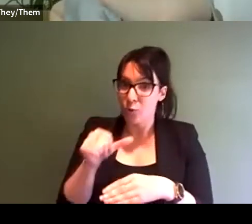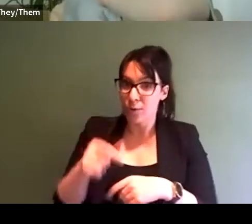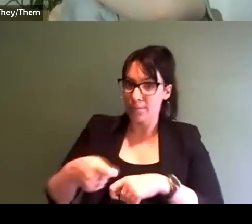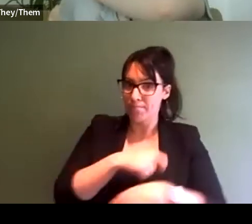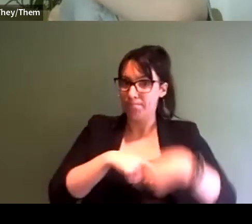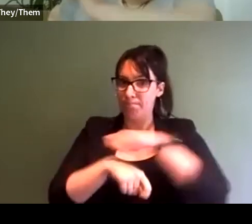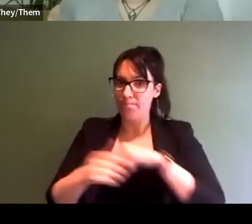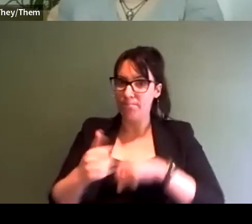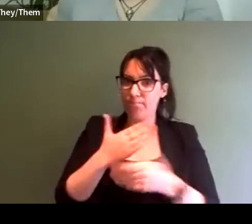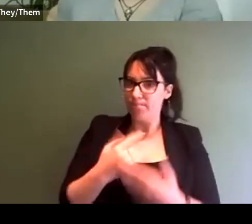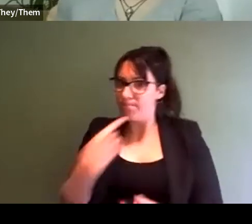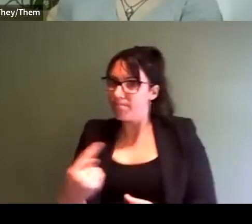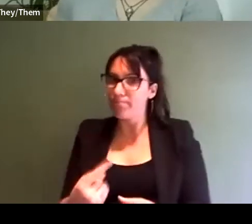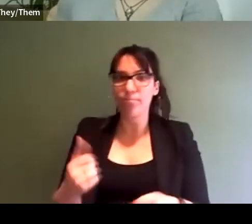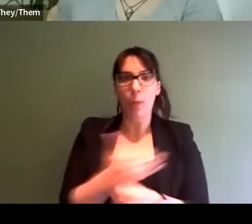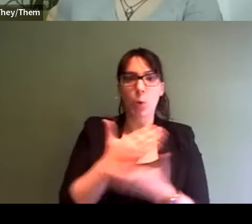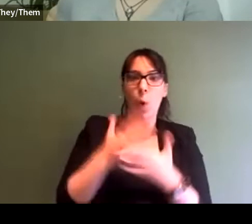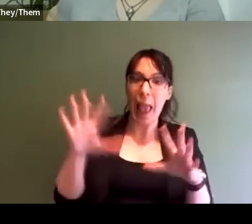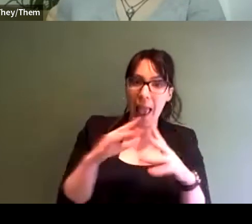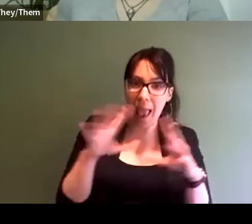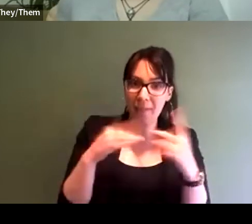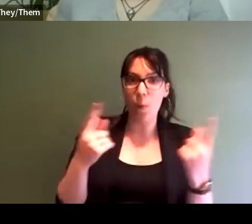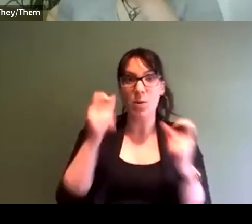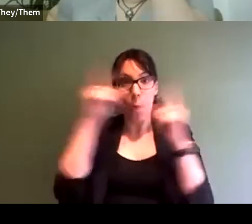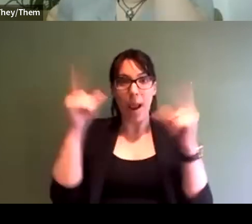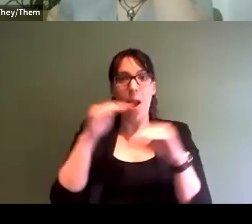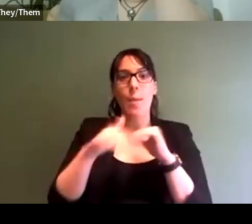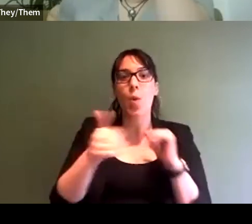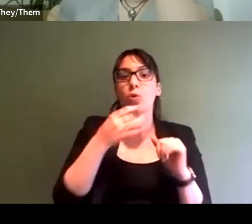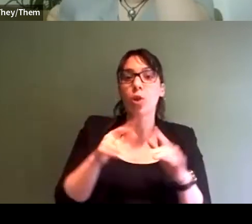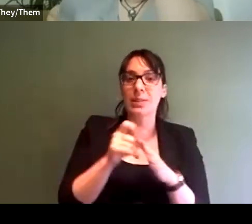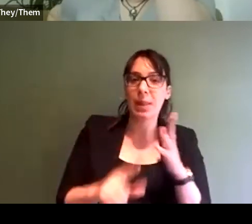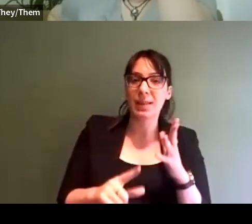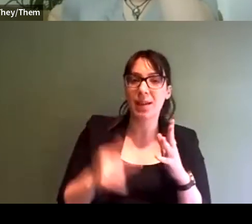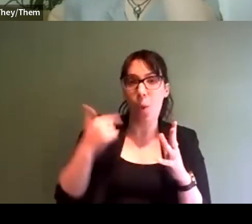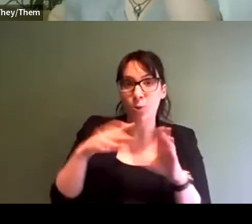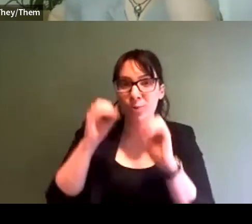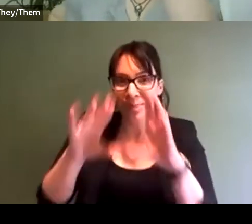about your child's disability so yes I just wanted to put that out there.